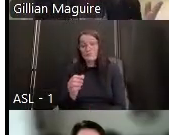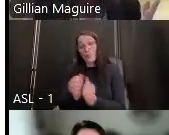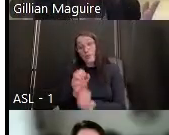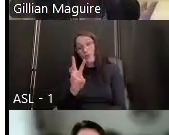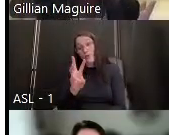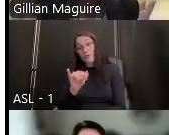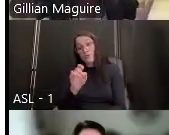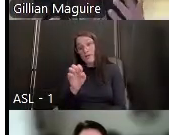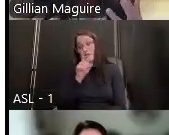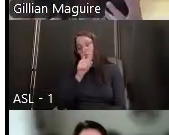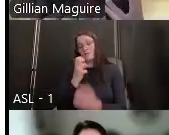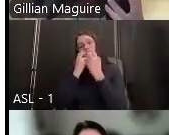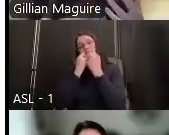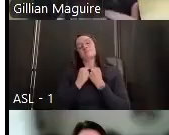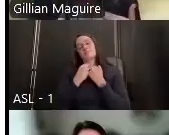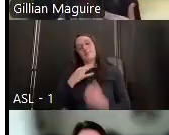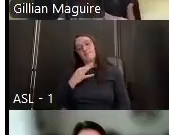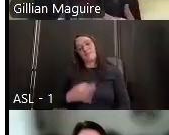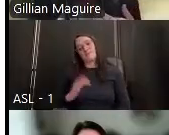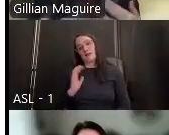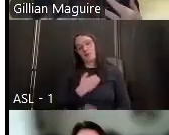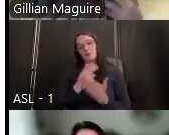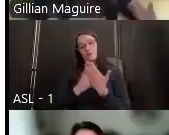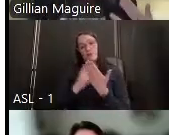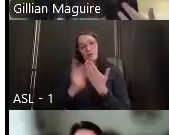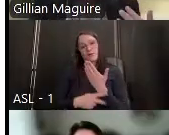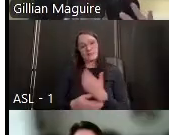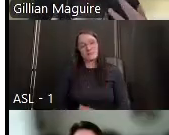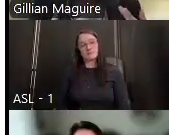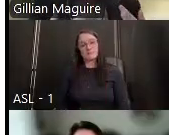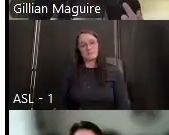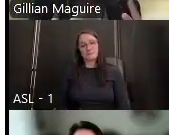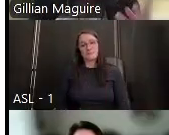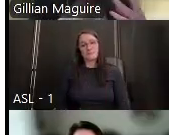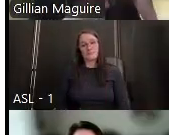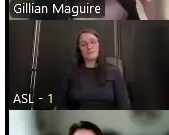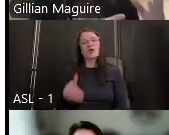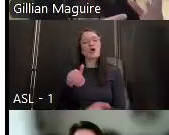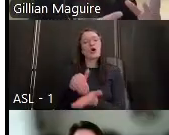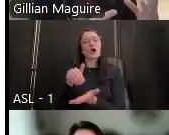of the program. It's interesting to me. I will often hear from managers in the supplier companies